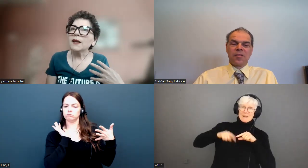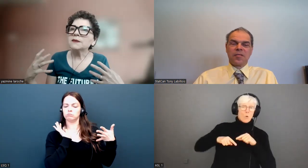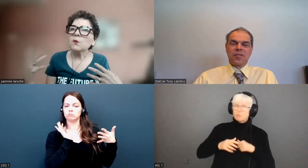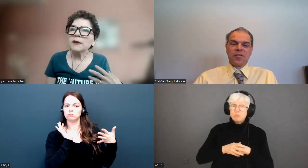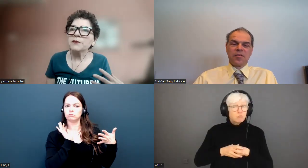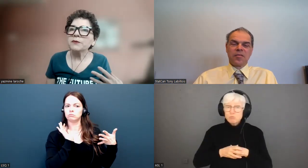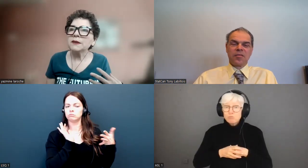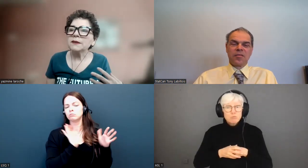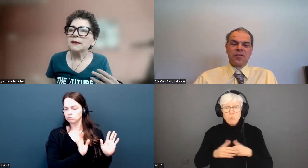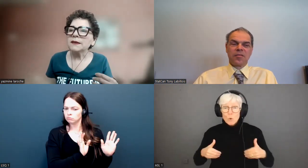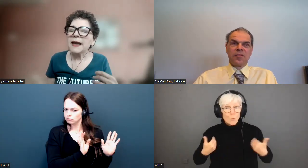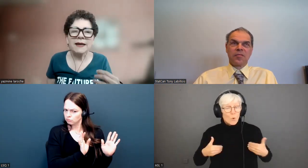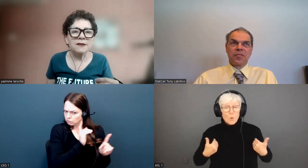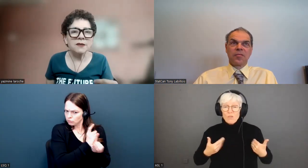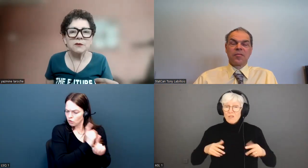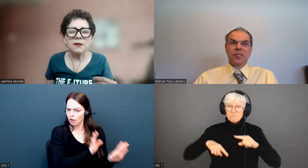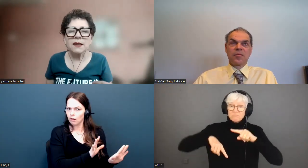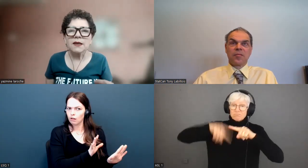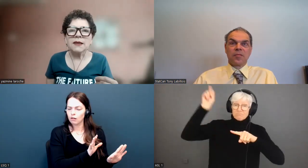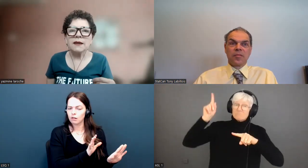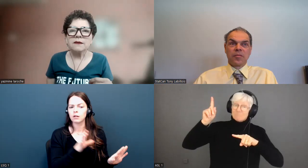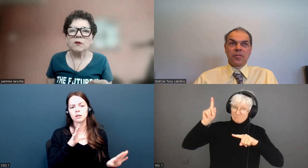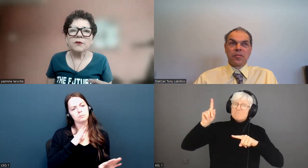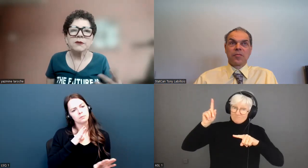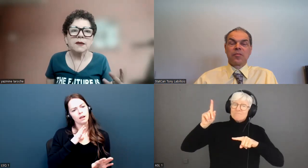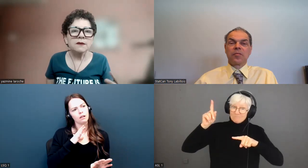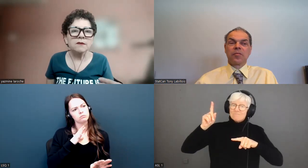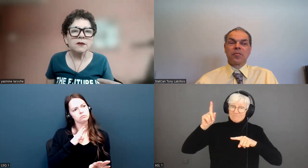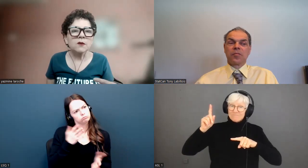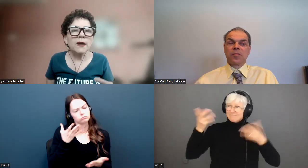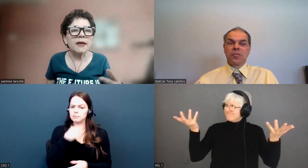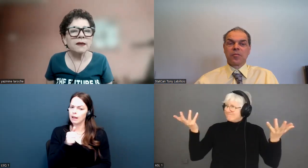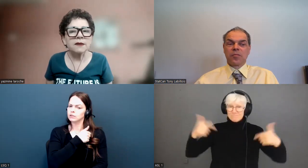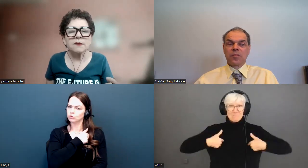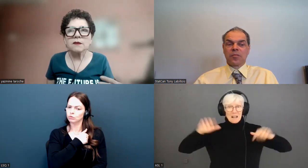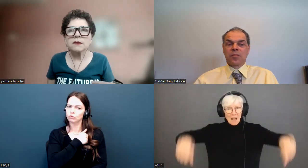It's a Wonderful attitude that well of course I can do this and why can't I do this and